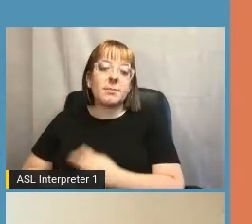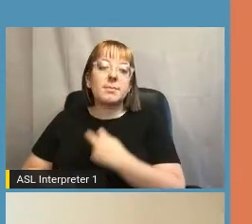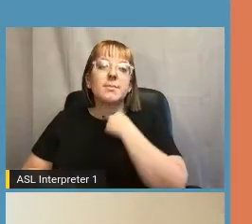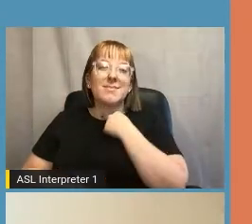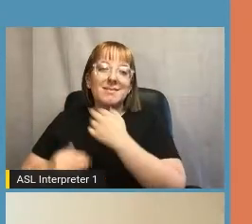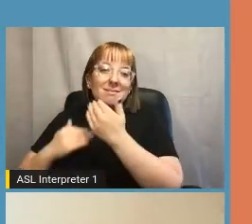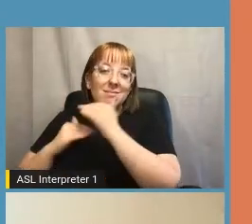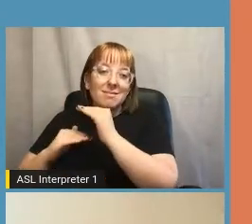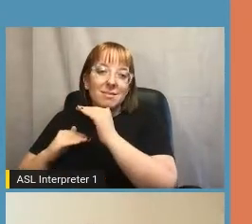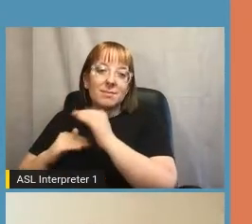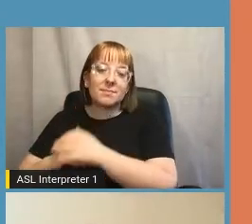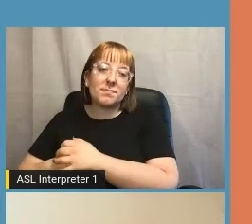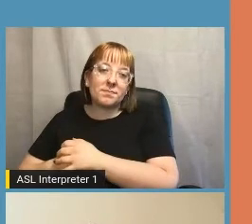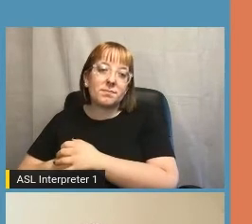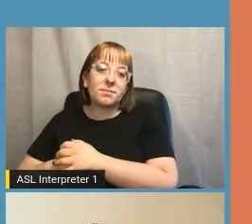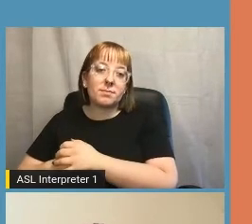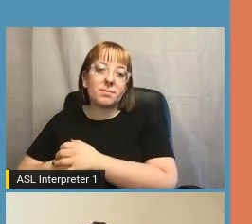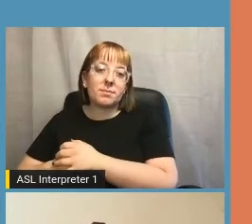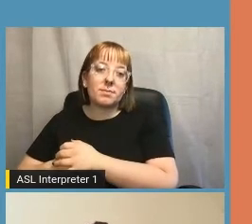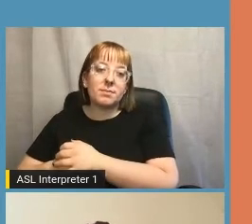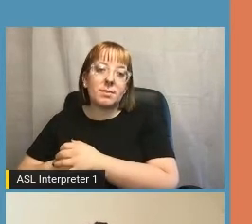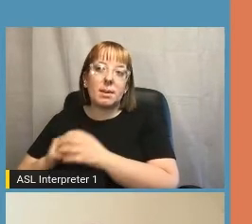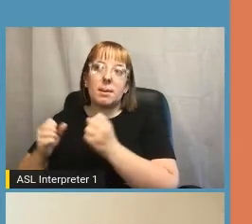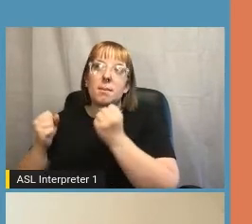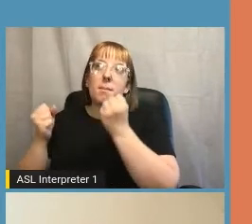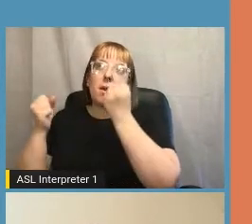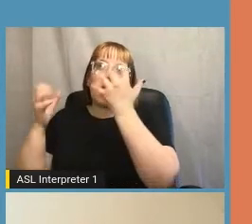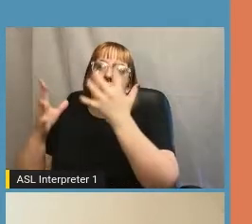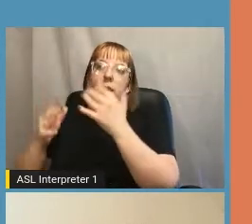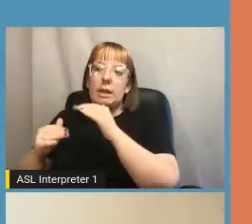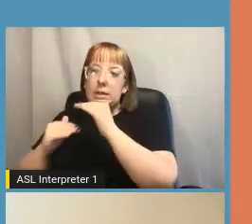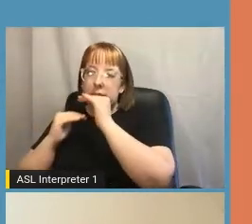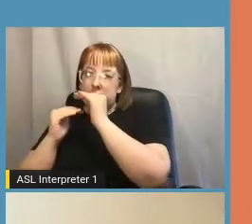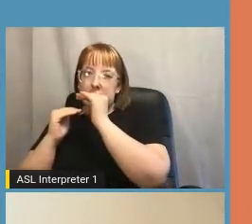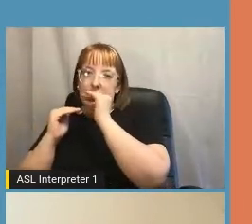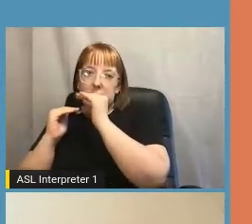um in in many more ways than you are with second life and again there some people will really need